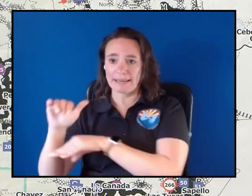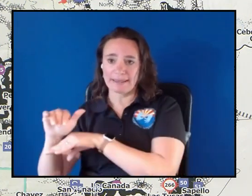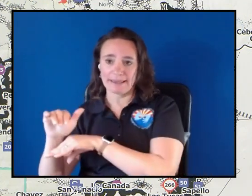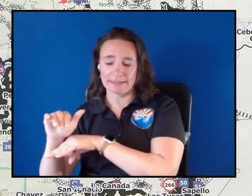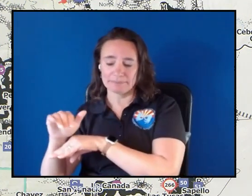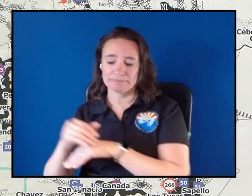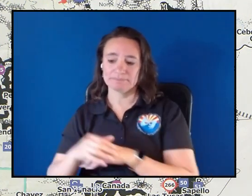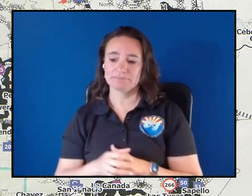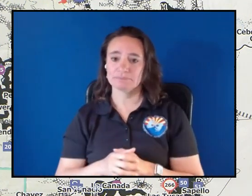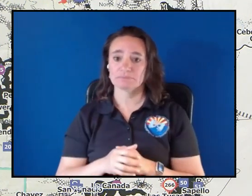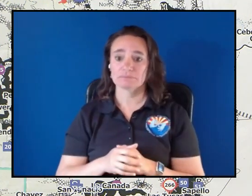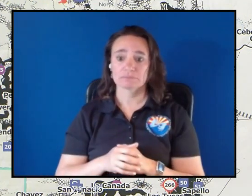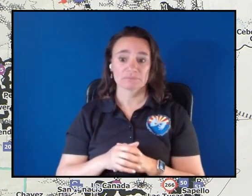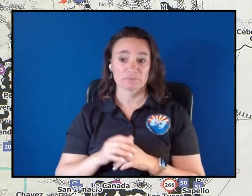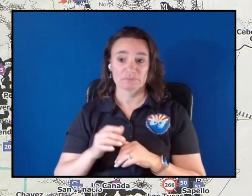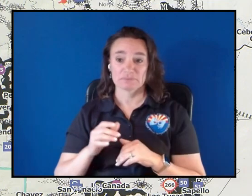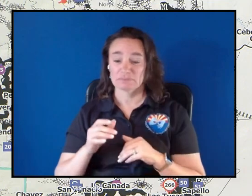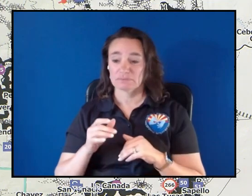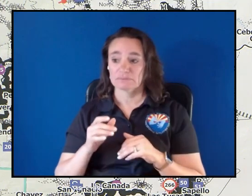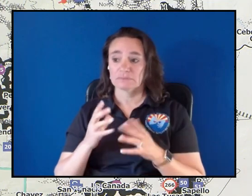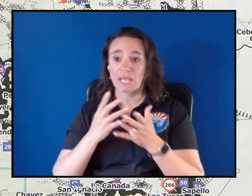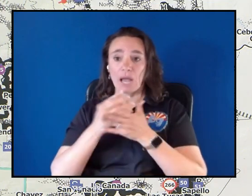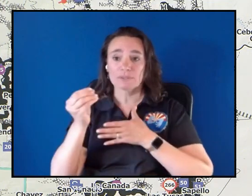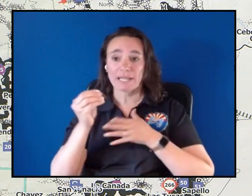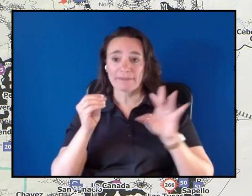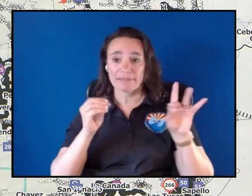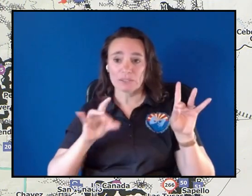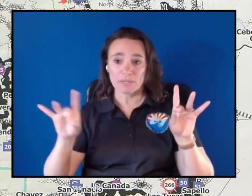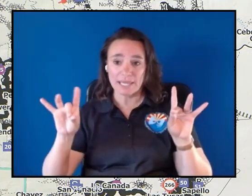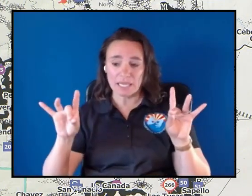please feel free to call 911 to report issues within the